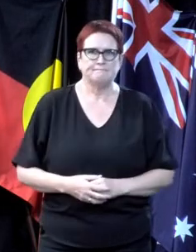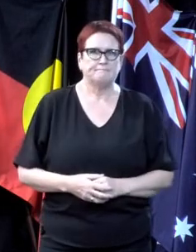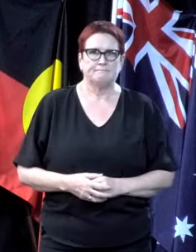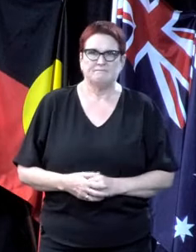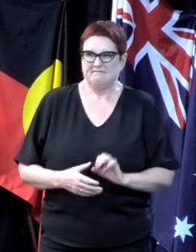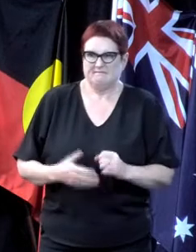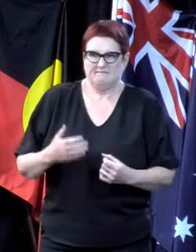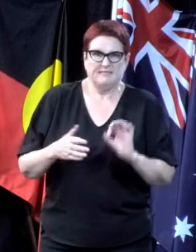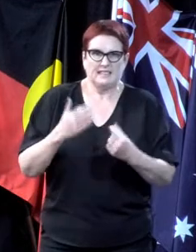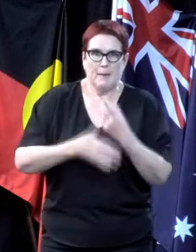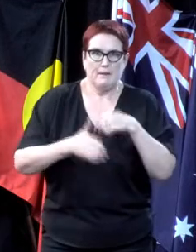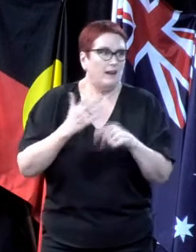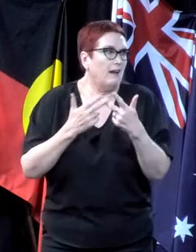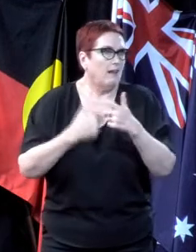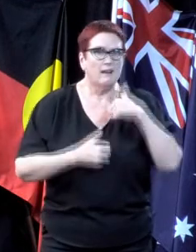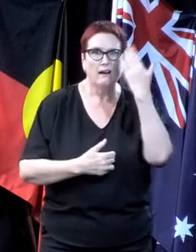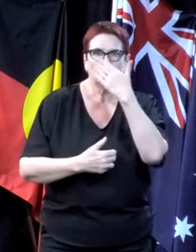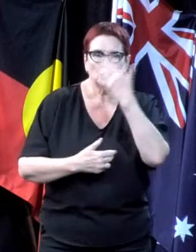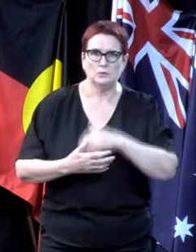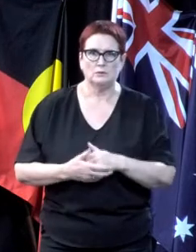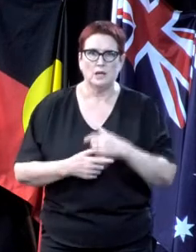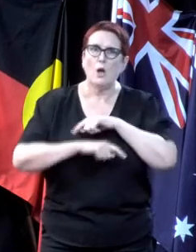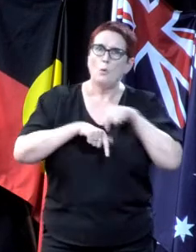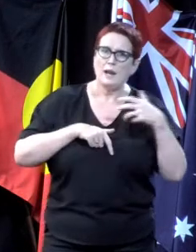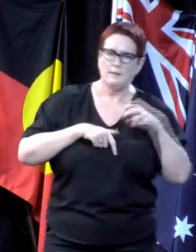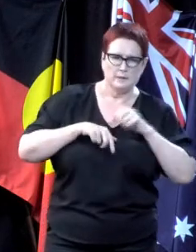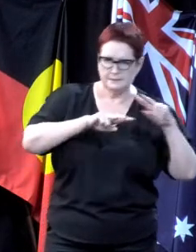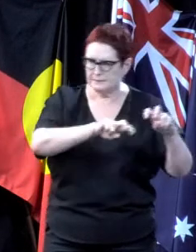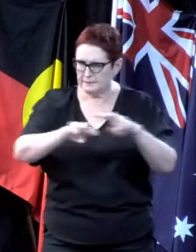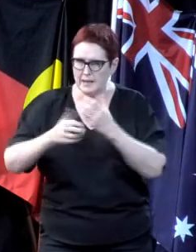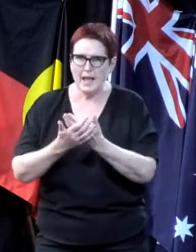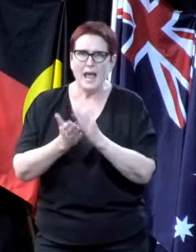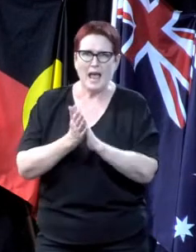We have to investigate ways where we can utilise buildings to get the widest